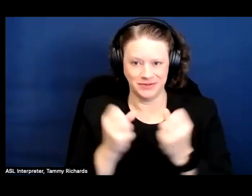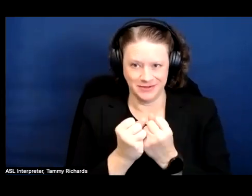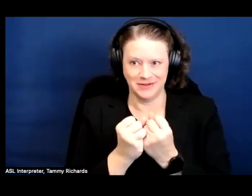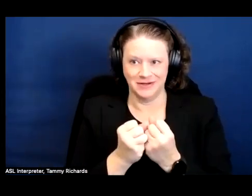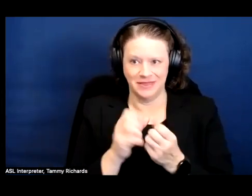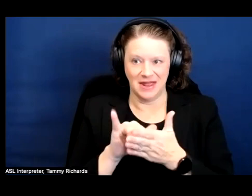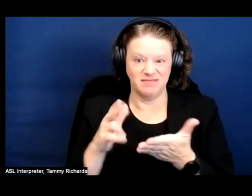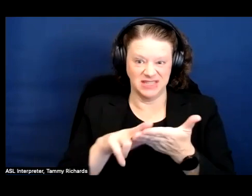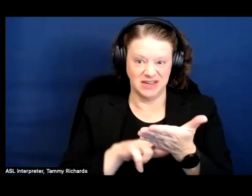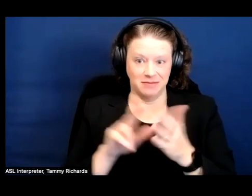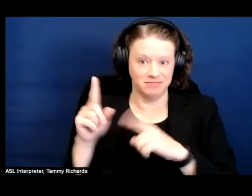put those in the Q and A.